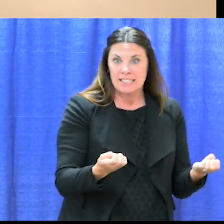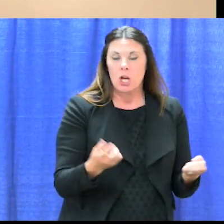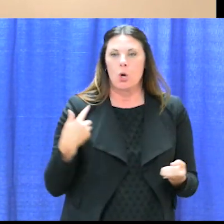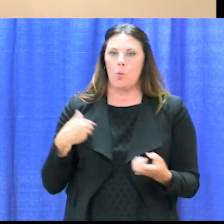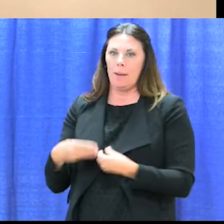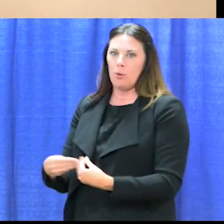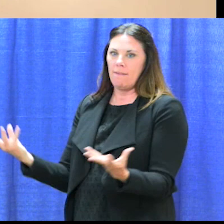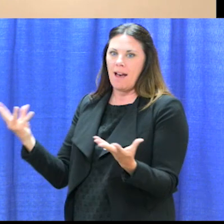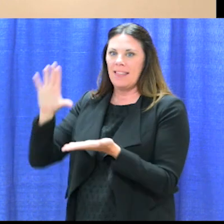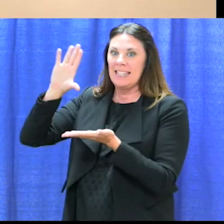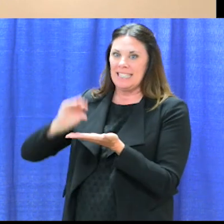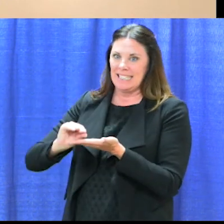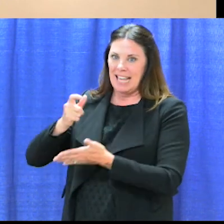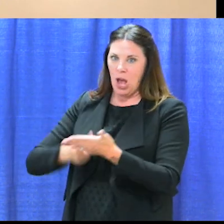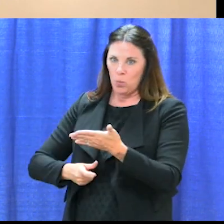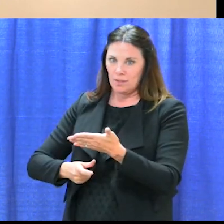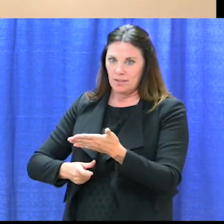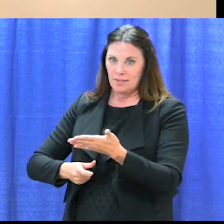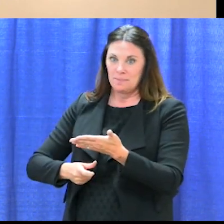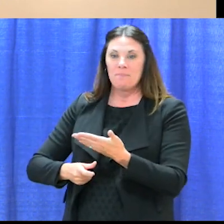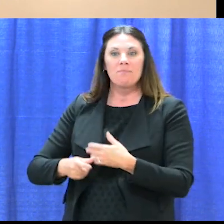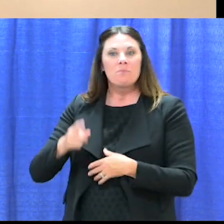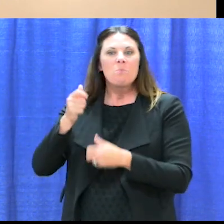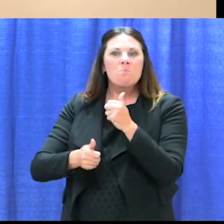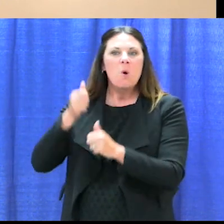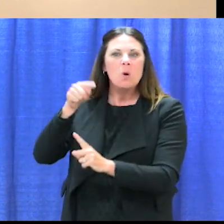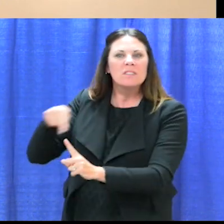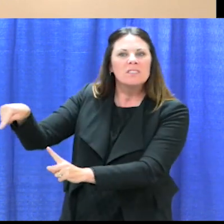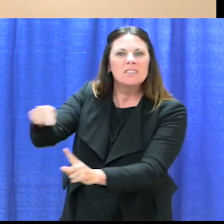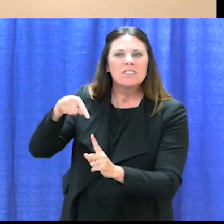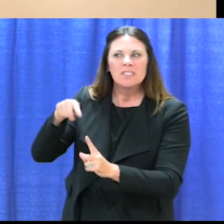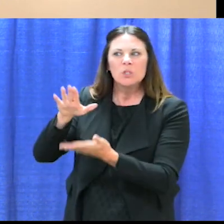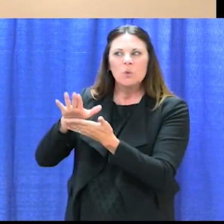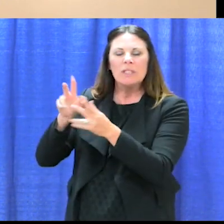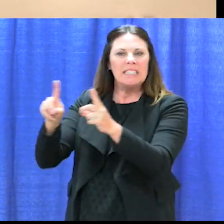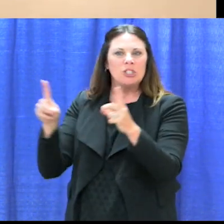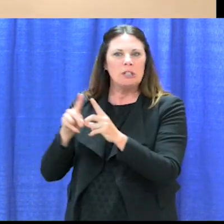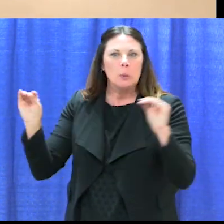data services. Particularly to those school districts that do not have access that have students that